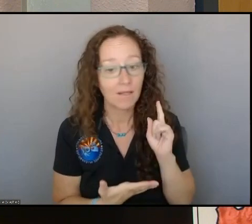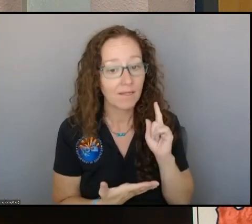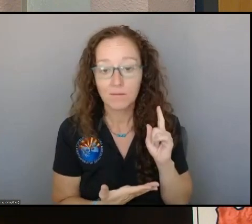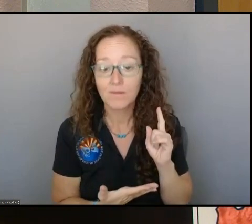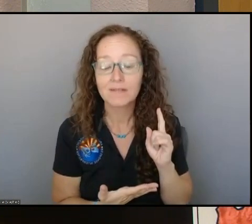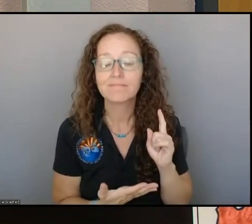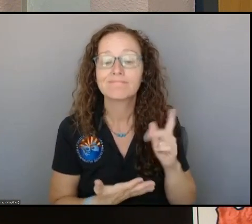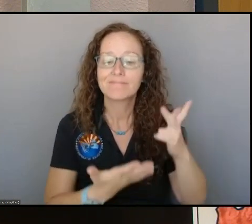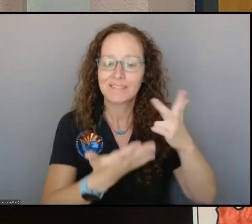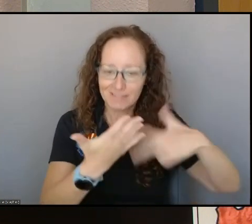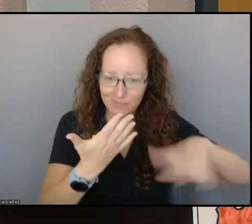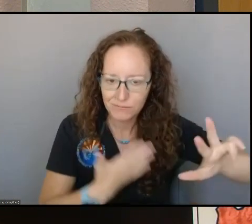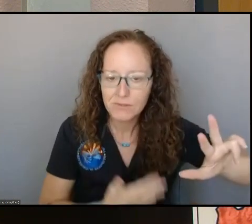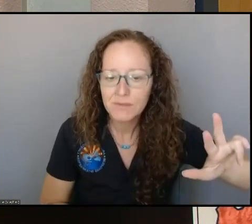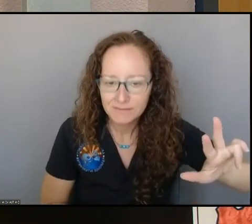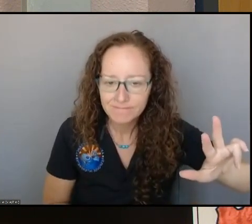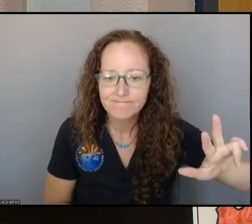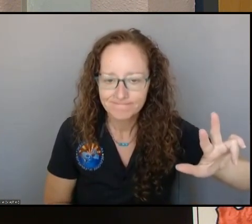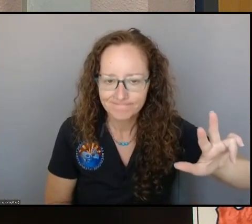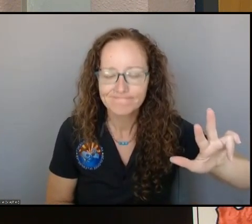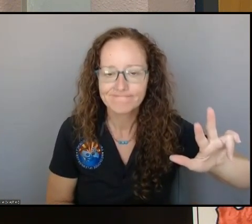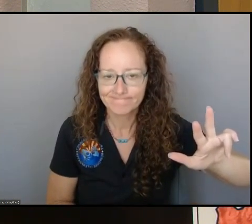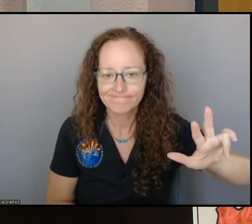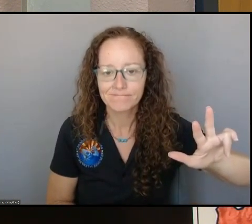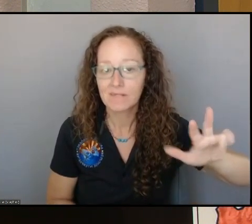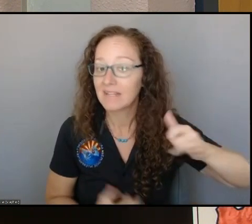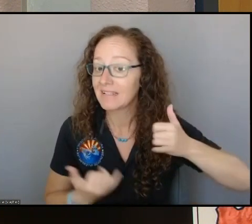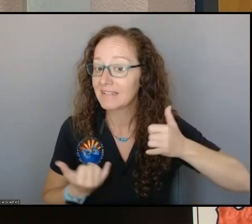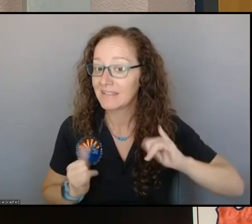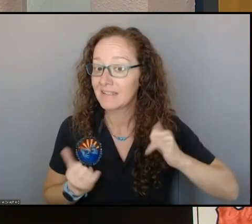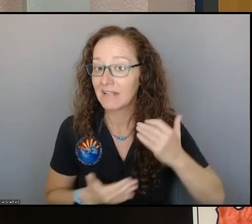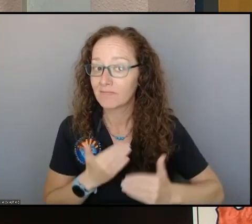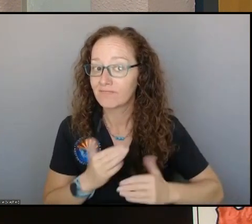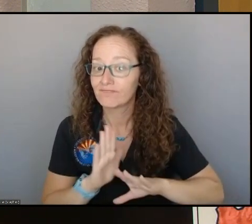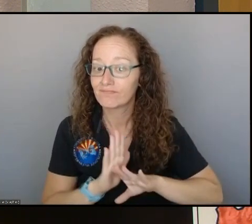away. So, we're still ramping up into fire season right now.